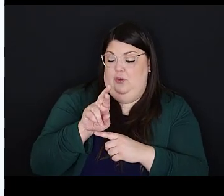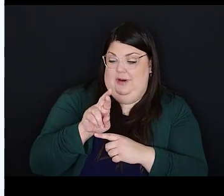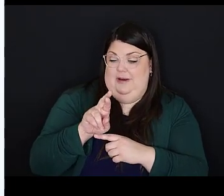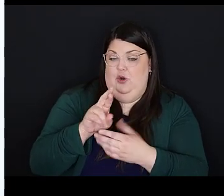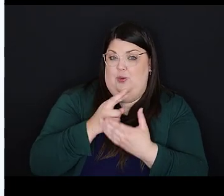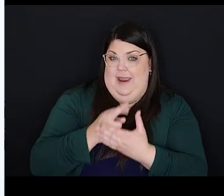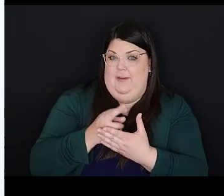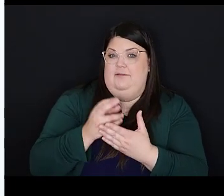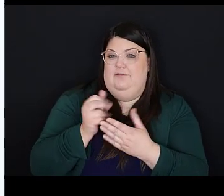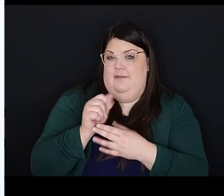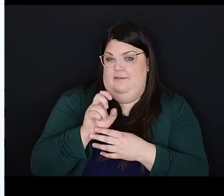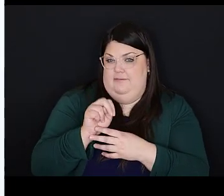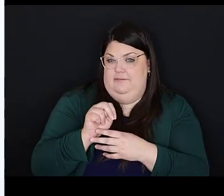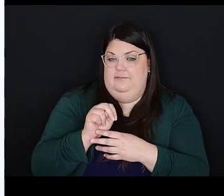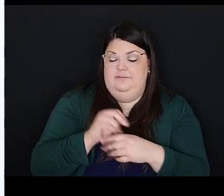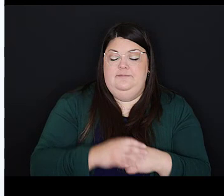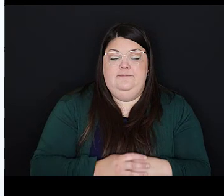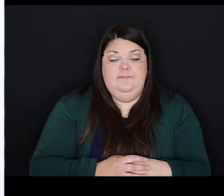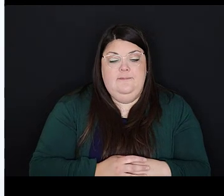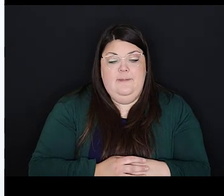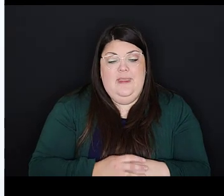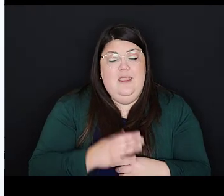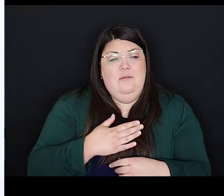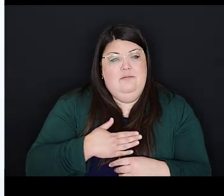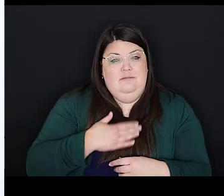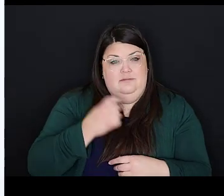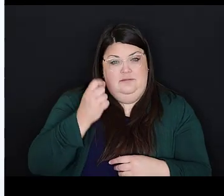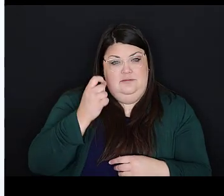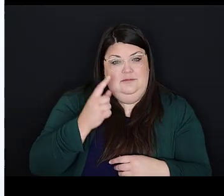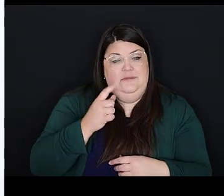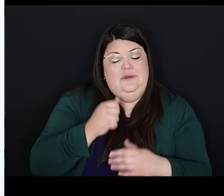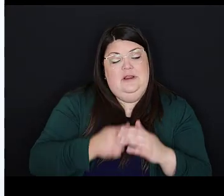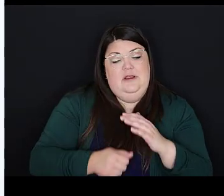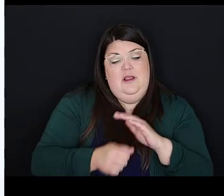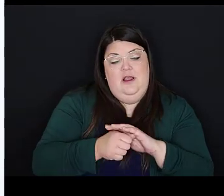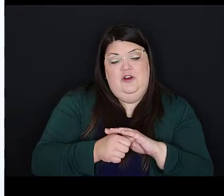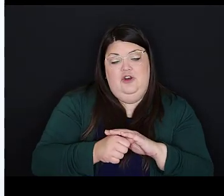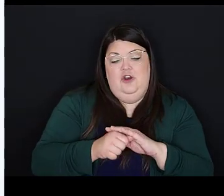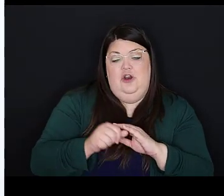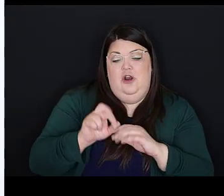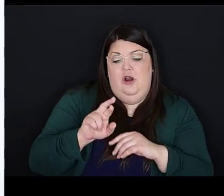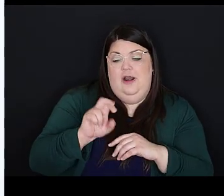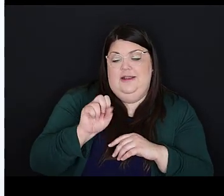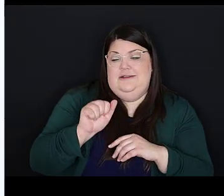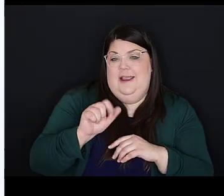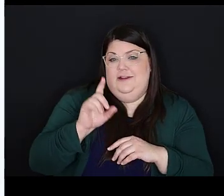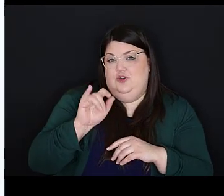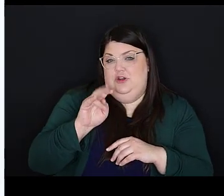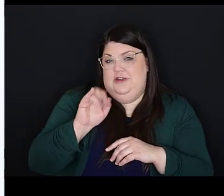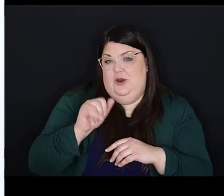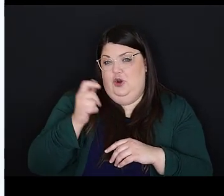Please note the section on General Information for RSA Discretionary Grant Competitions includes an